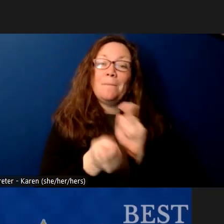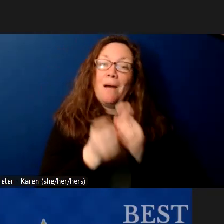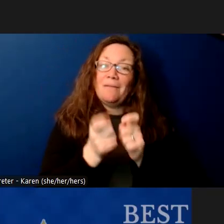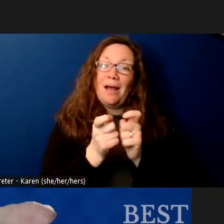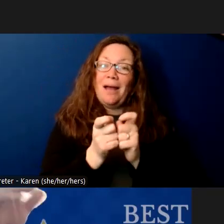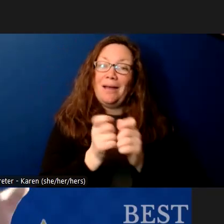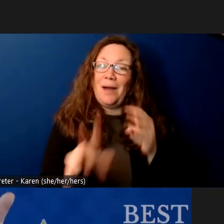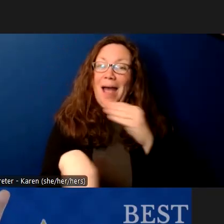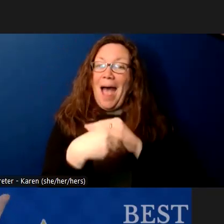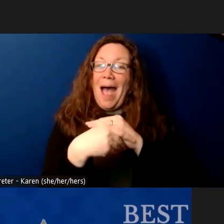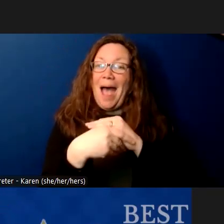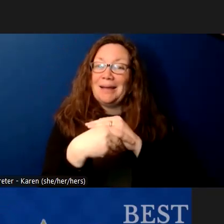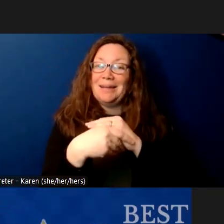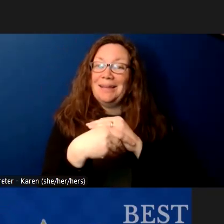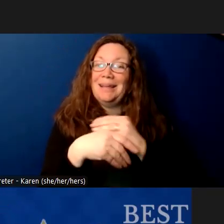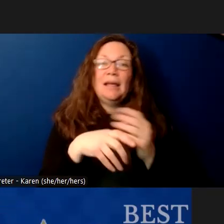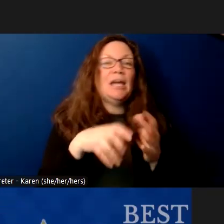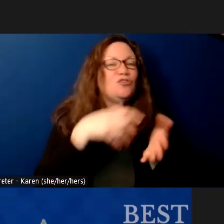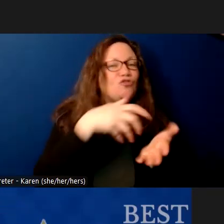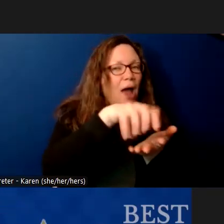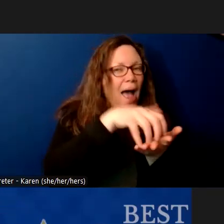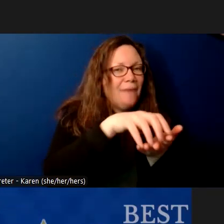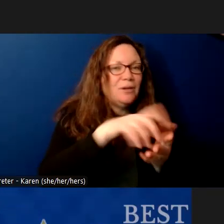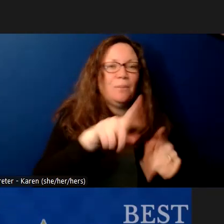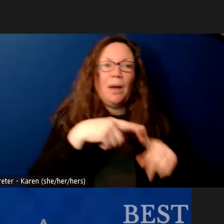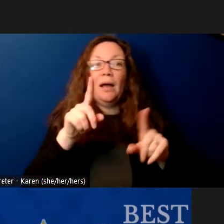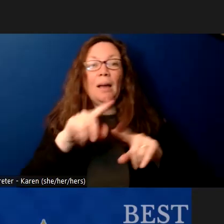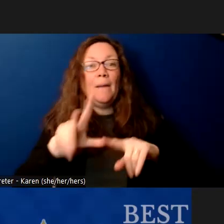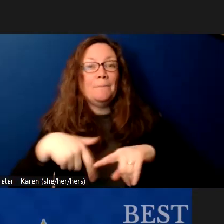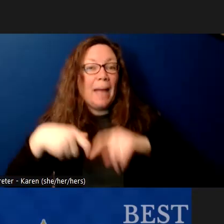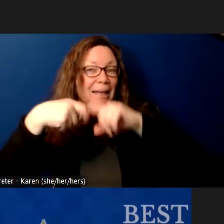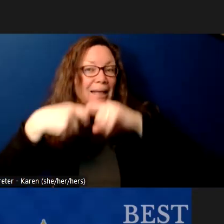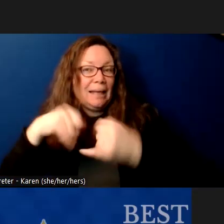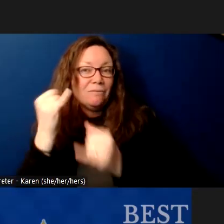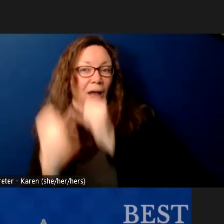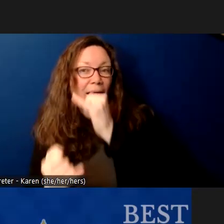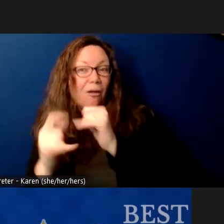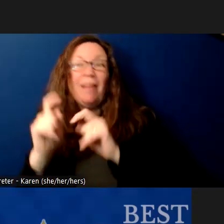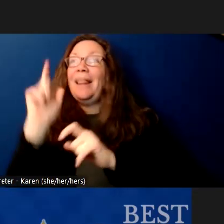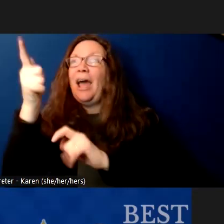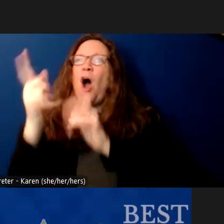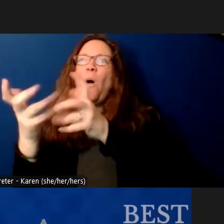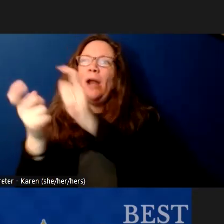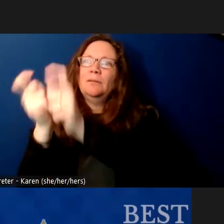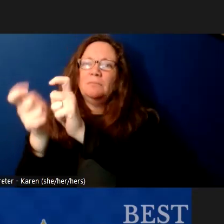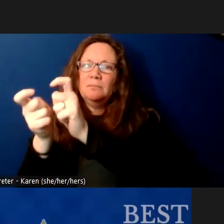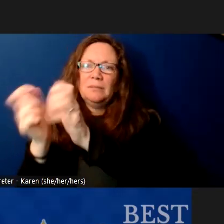Once you go to pending all the way through final, it's not it's not you are do not have the capability